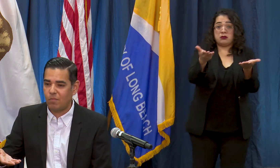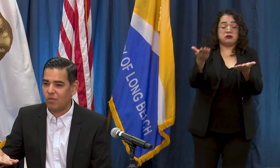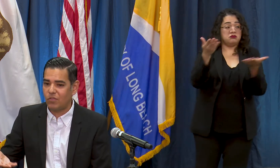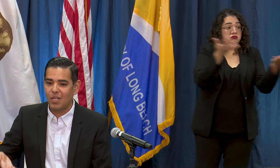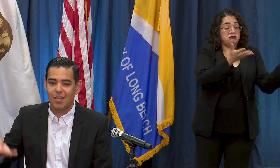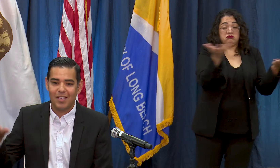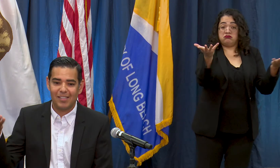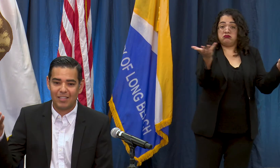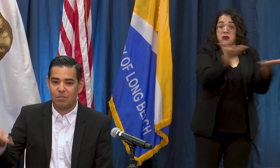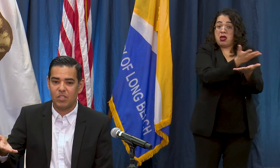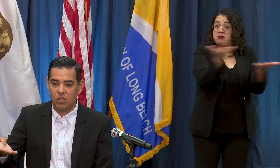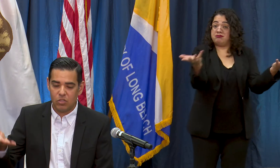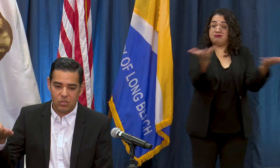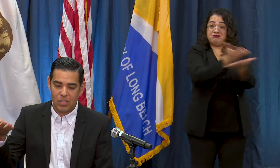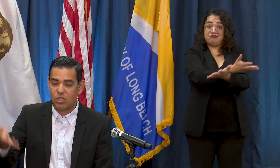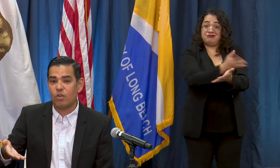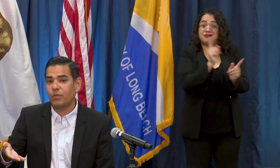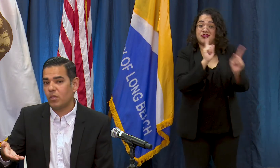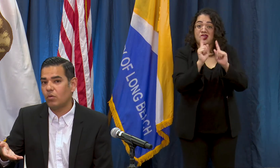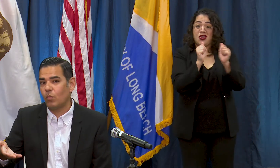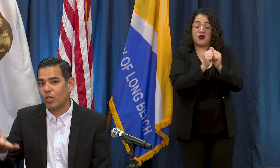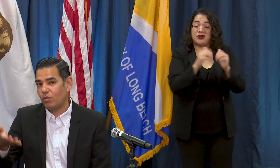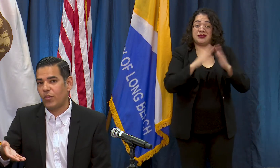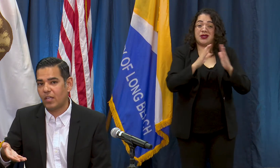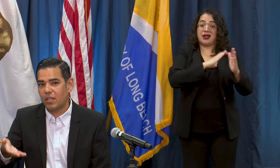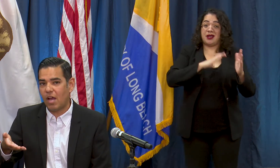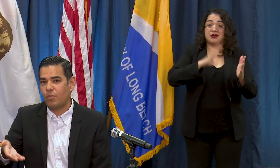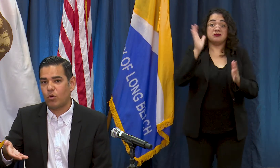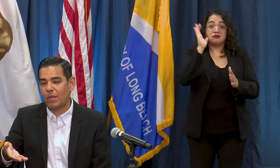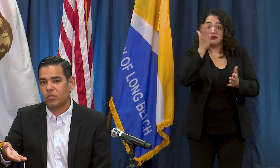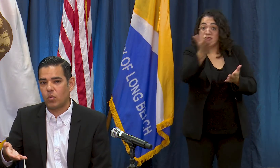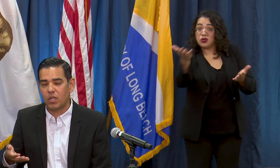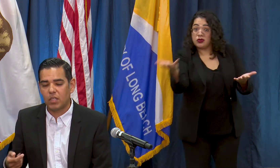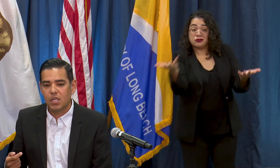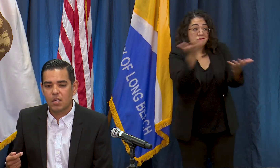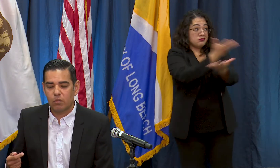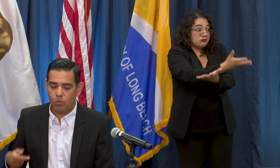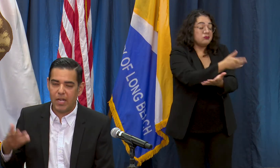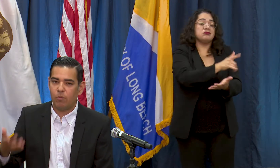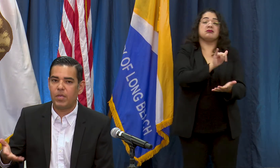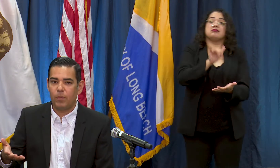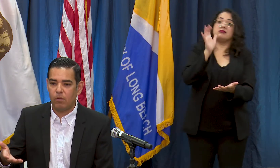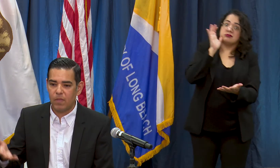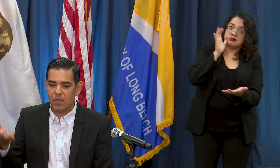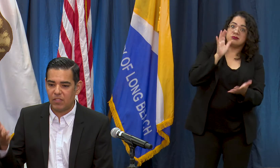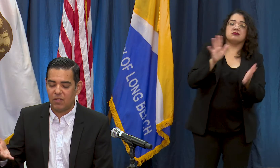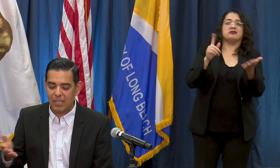members, they should hear from you on what you think how the program should work because we want to help people and that at the end of the day